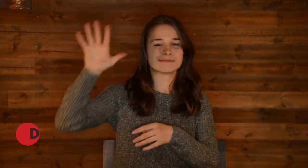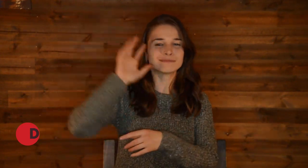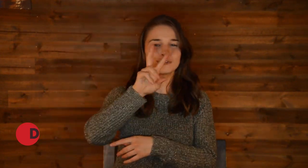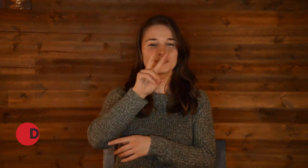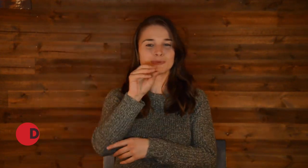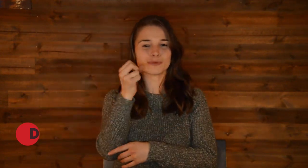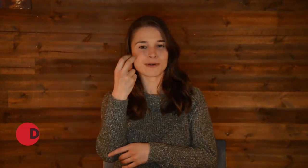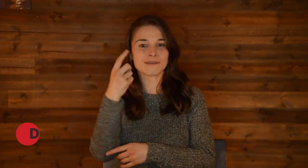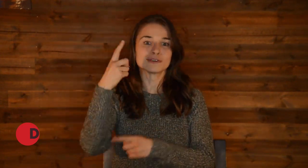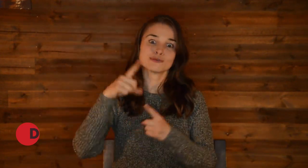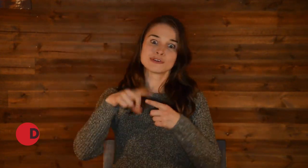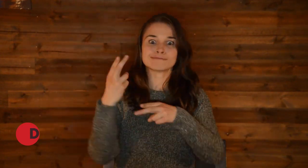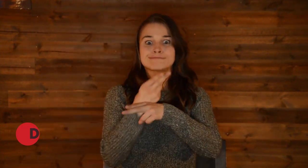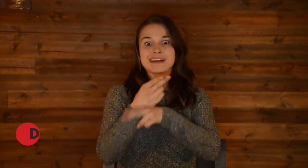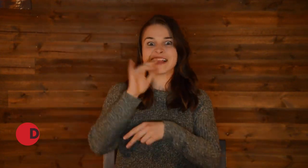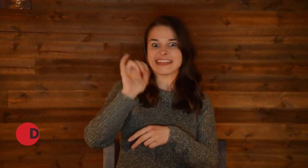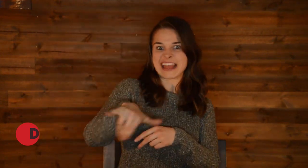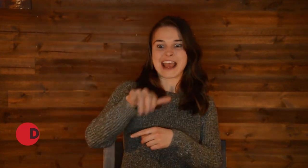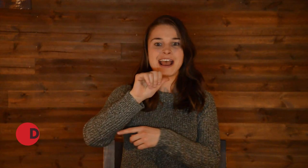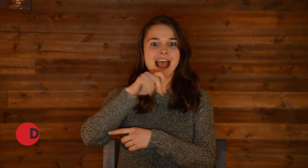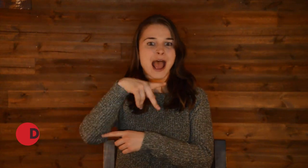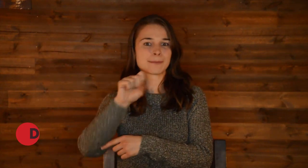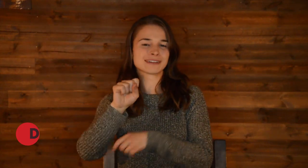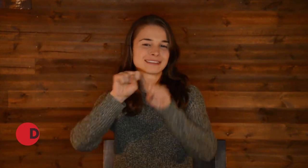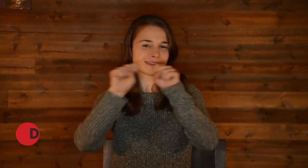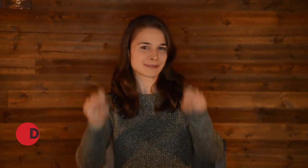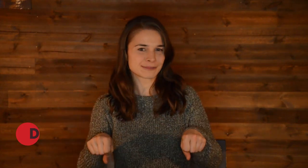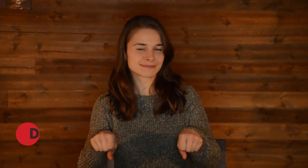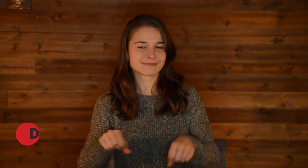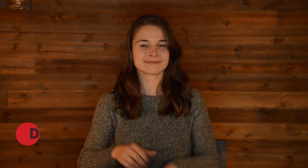in 2012 to use the APS system.